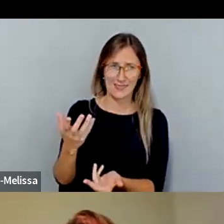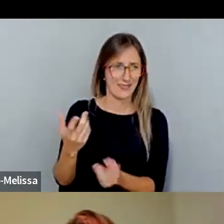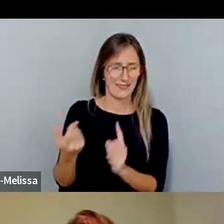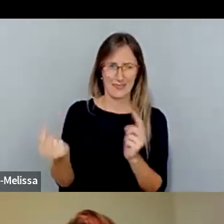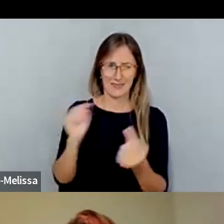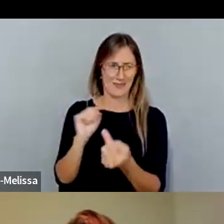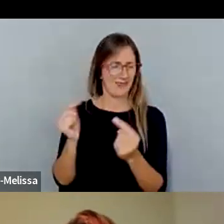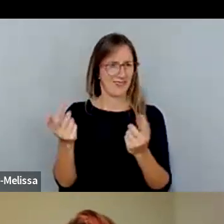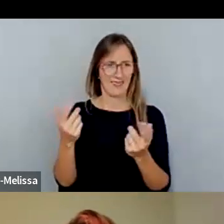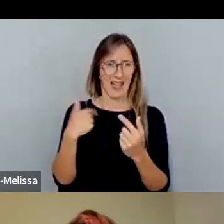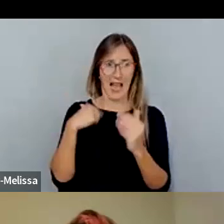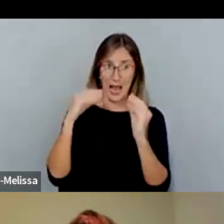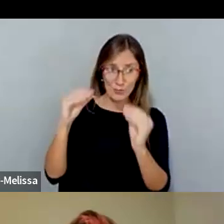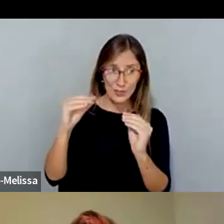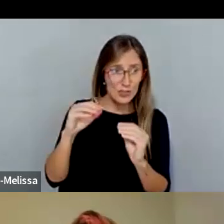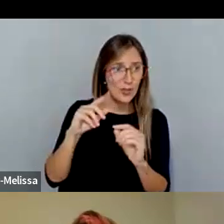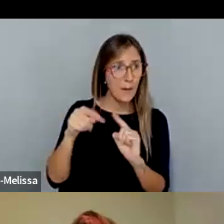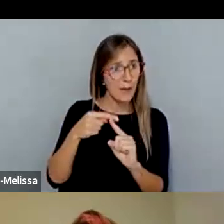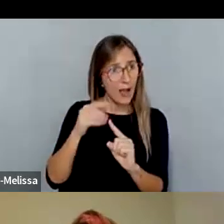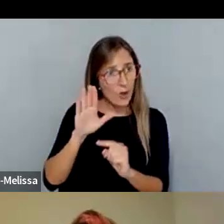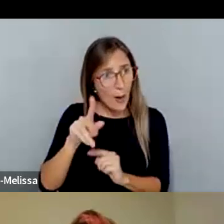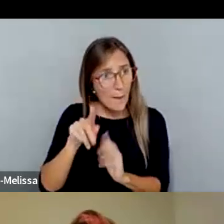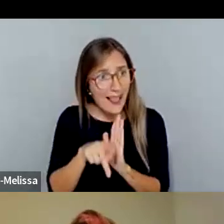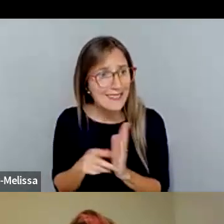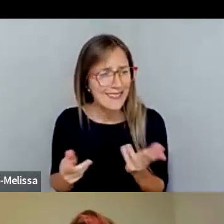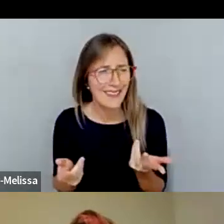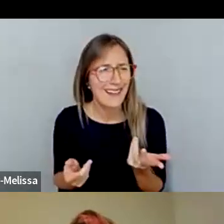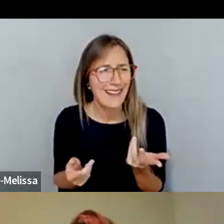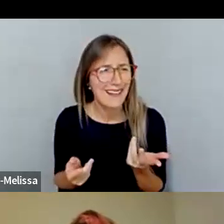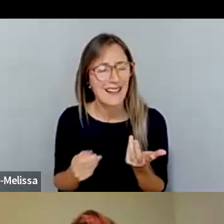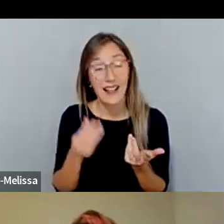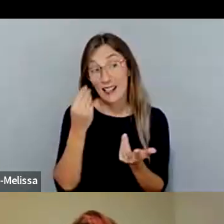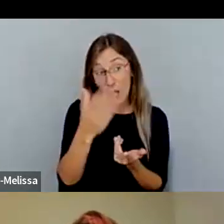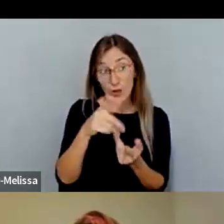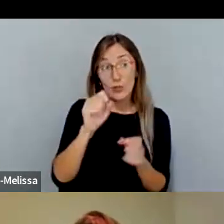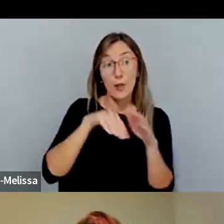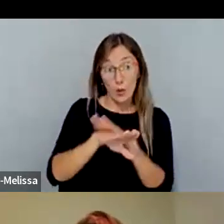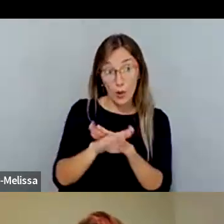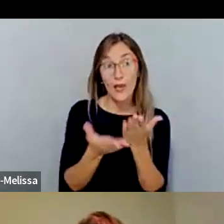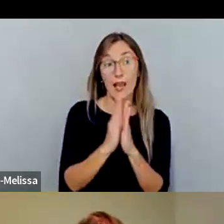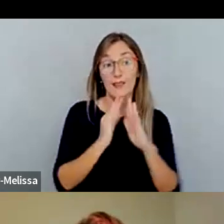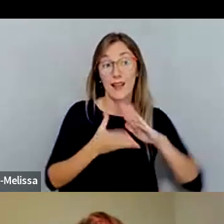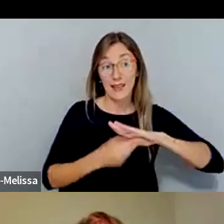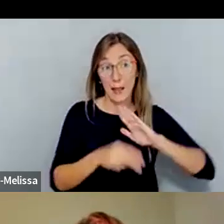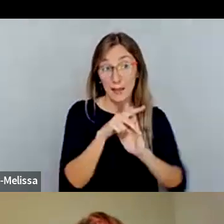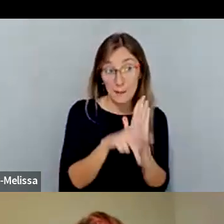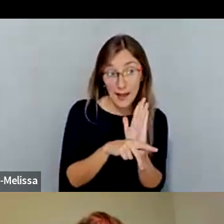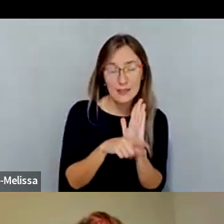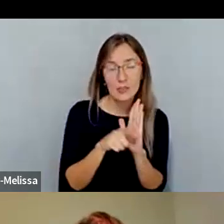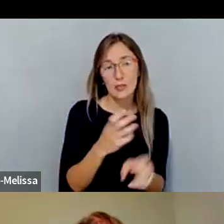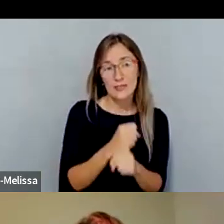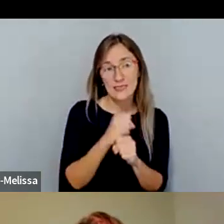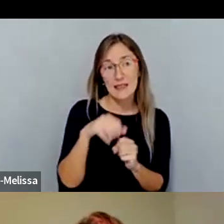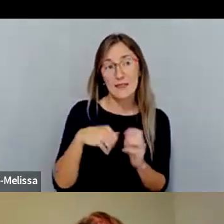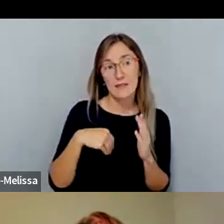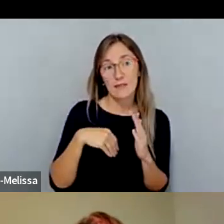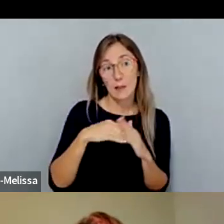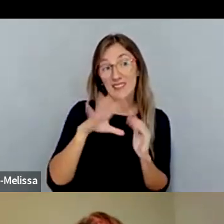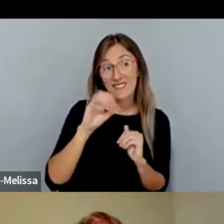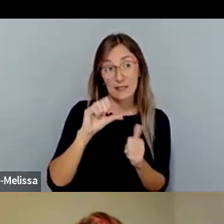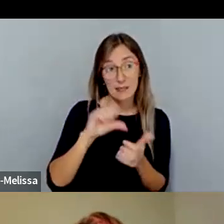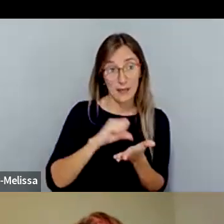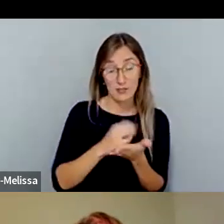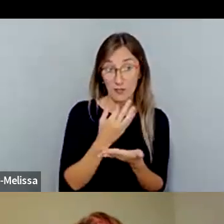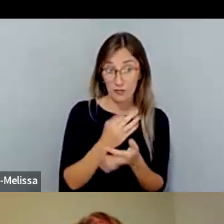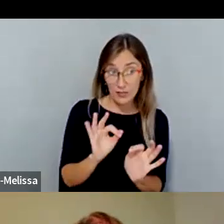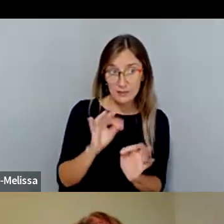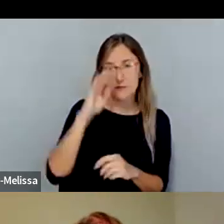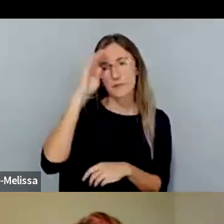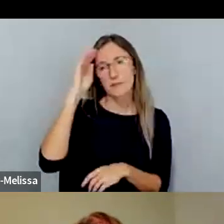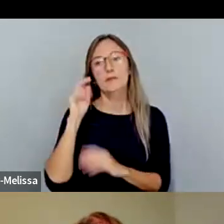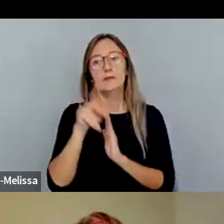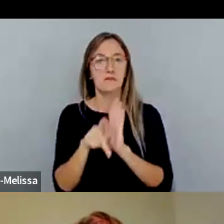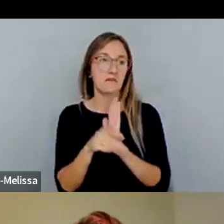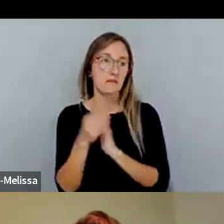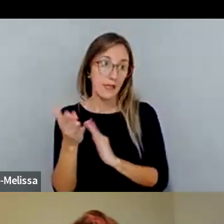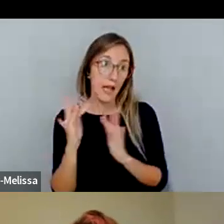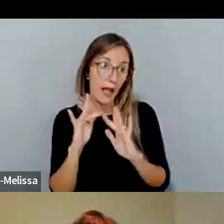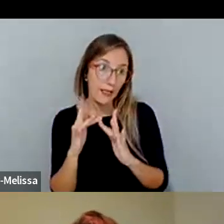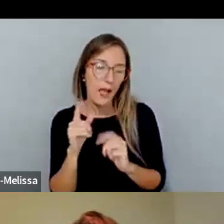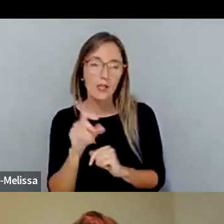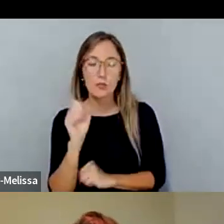often, I would be teaching them their own policy which seems hard my French ass